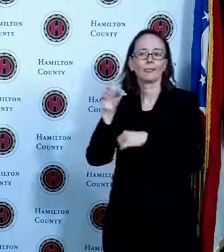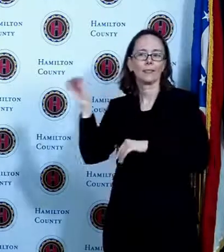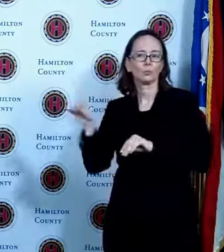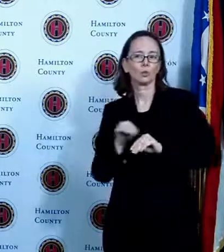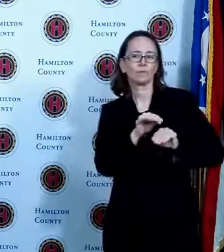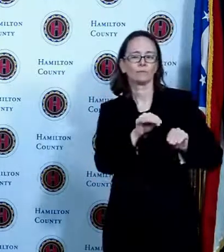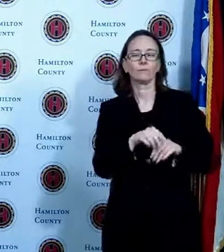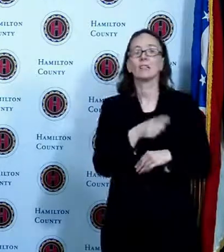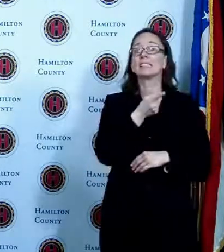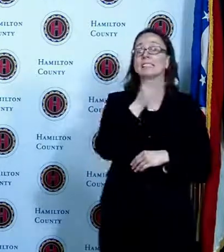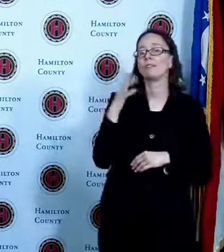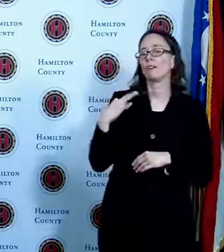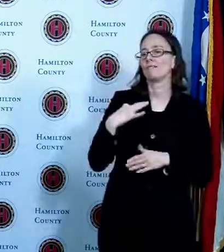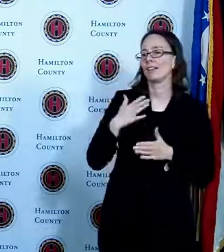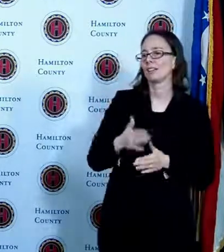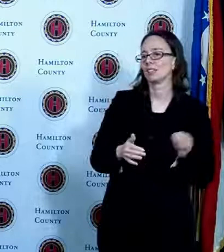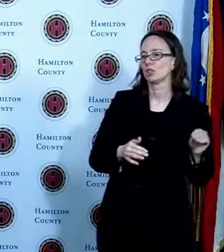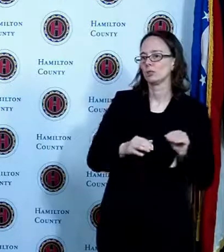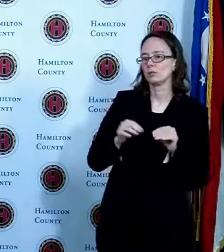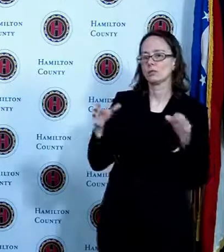folks that are bilingual